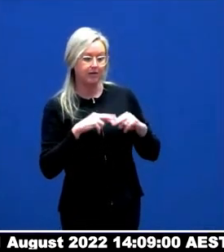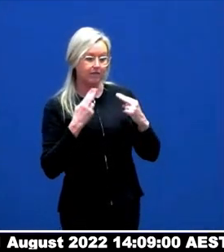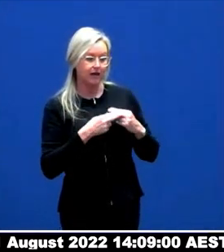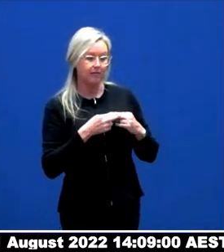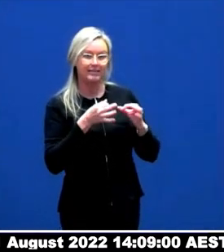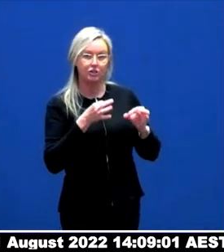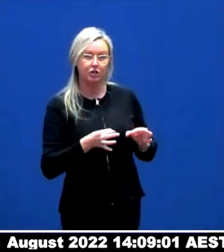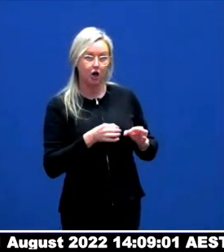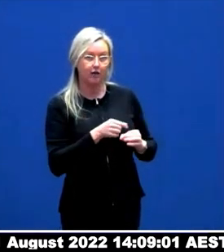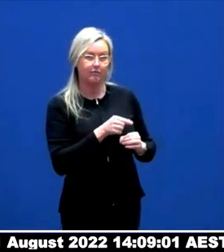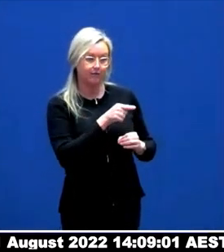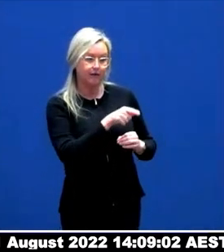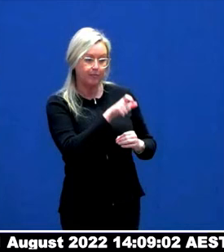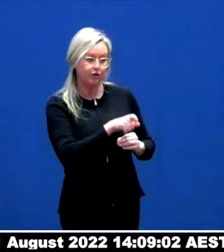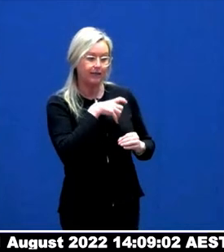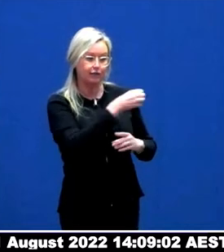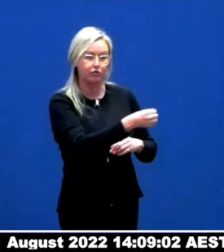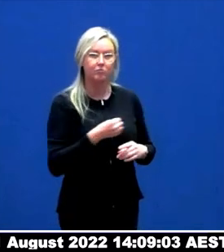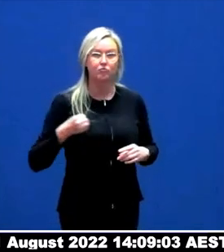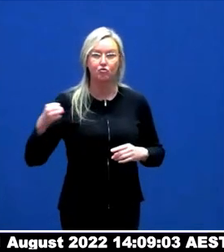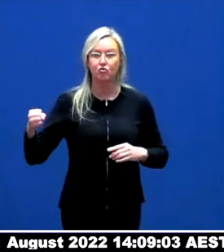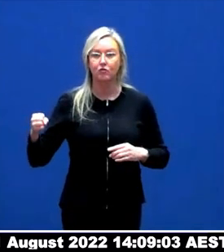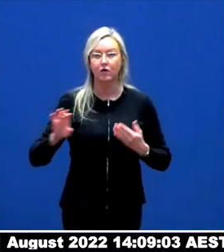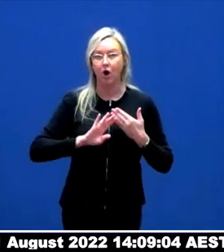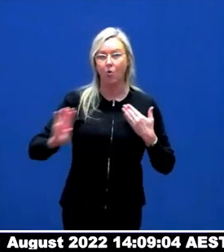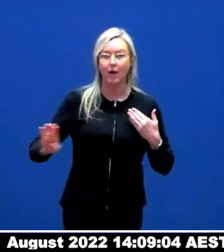family, and that would be a direct result of their disability.